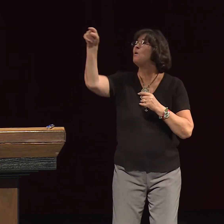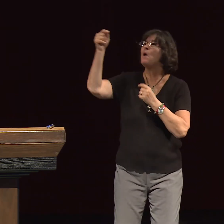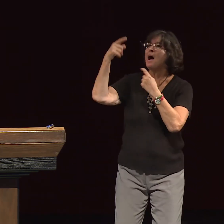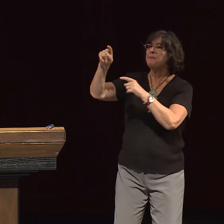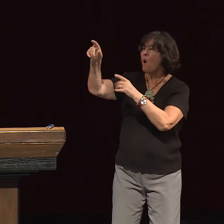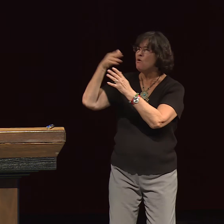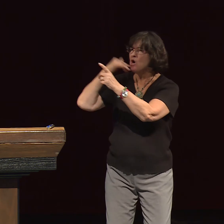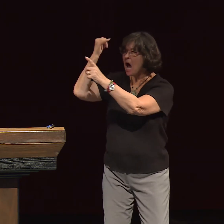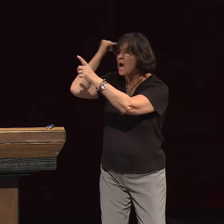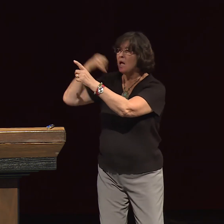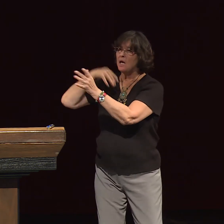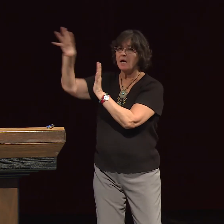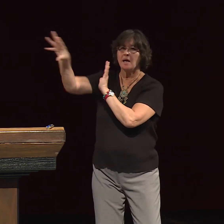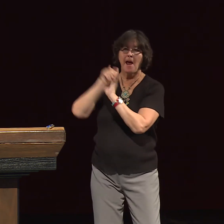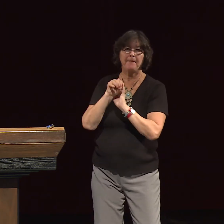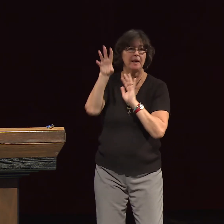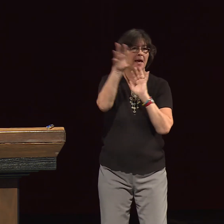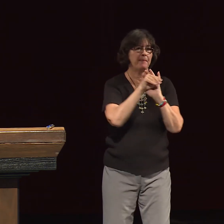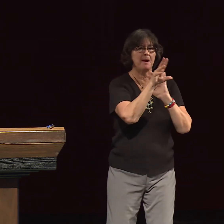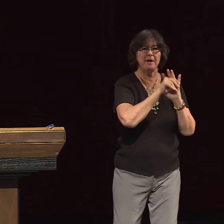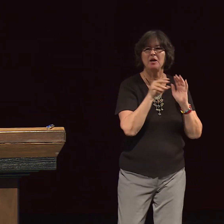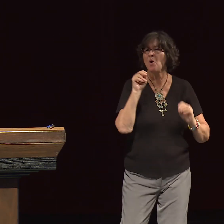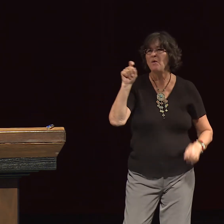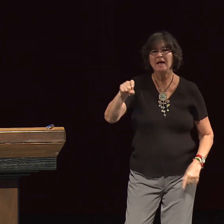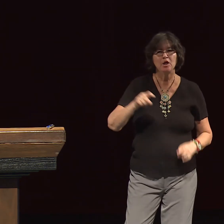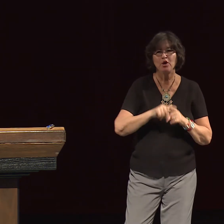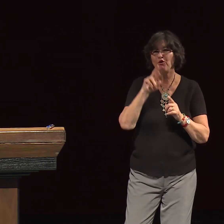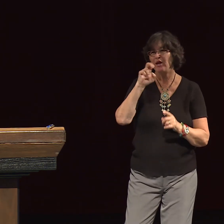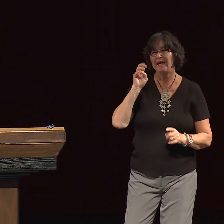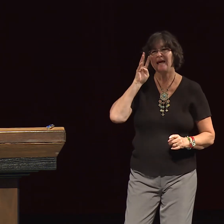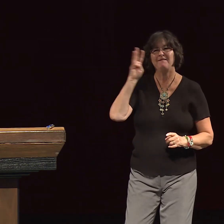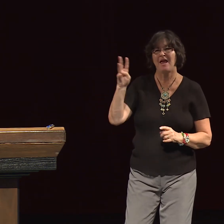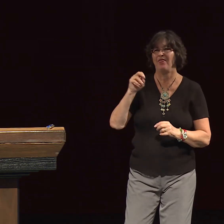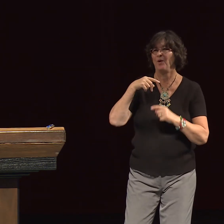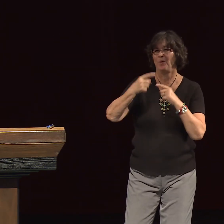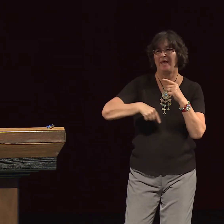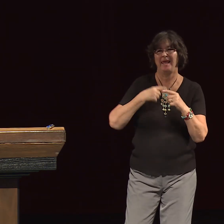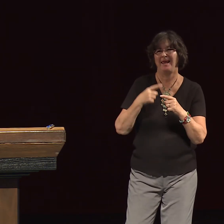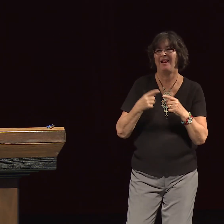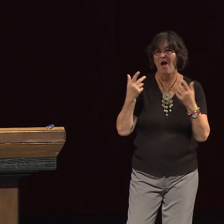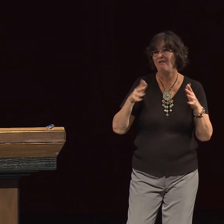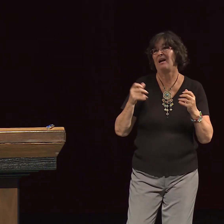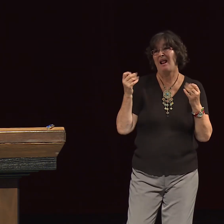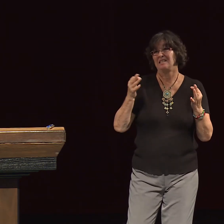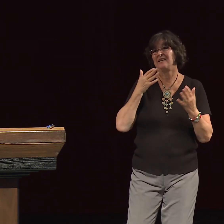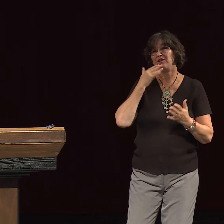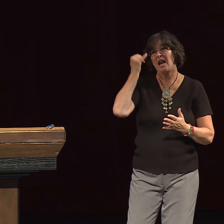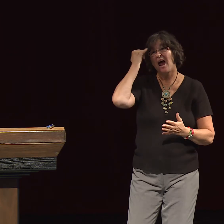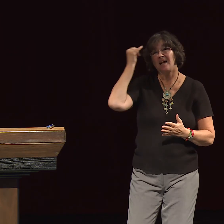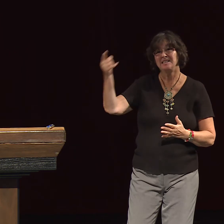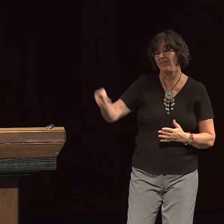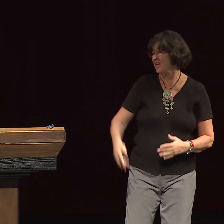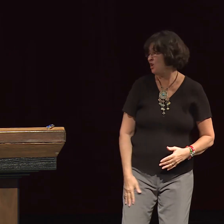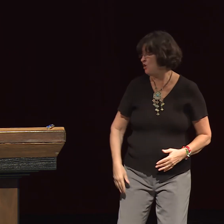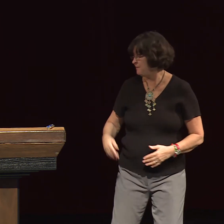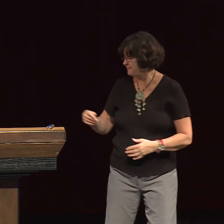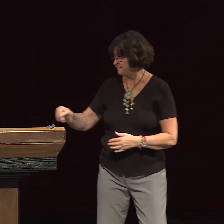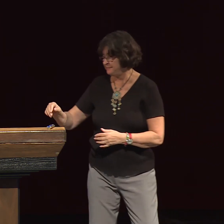and share information, and, you know, we don't need to reinvent the wheel. There's a lot of good ideas out there.